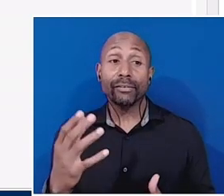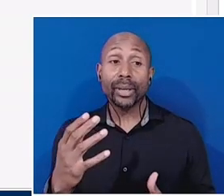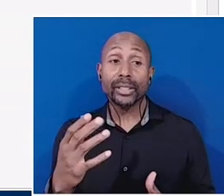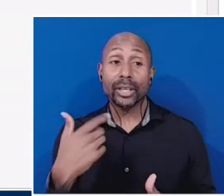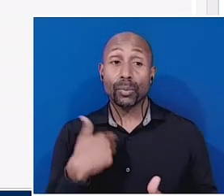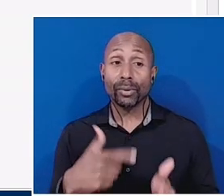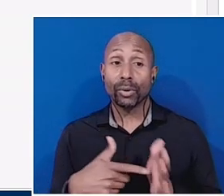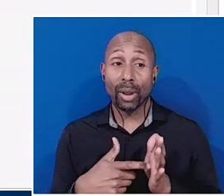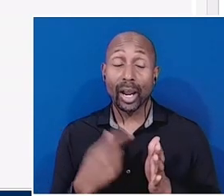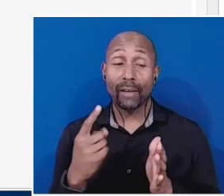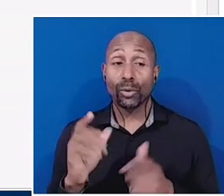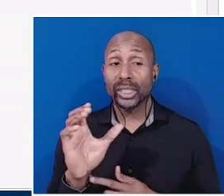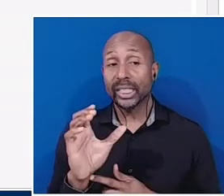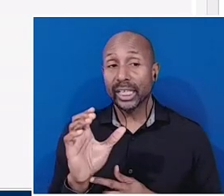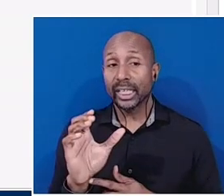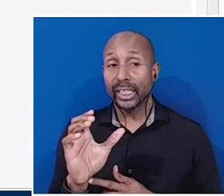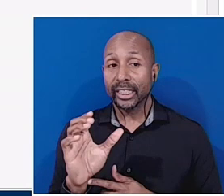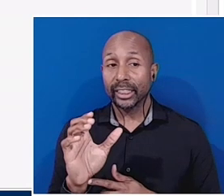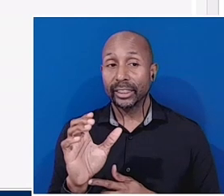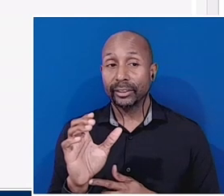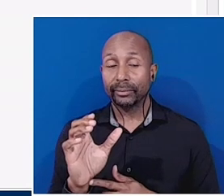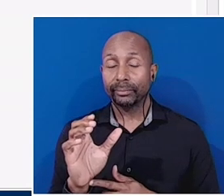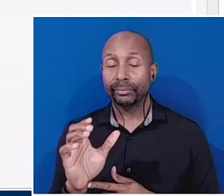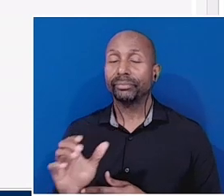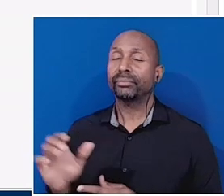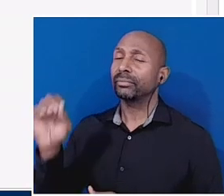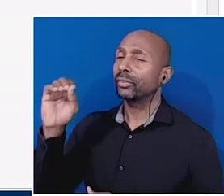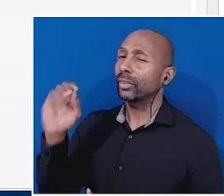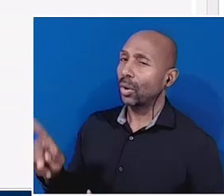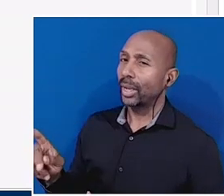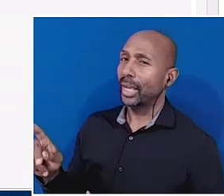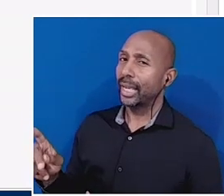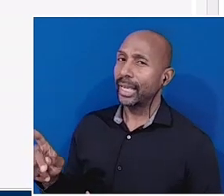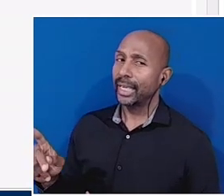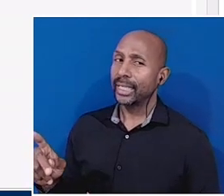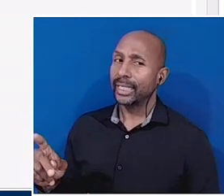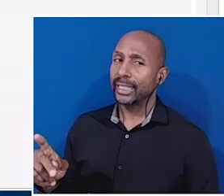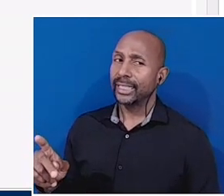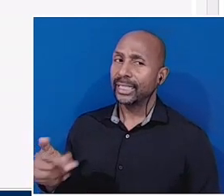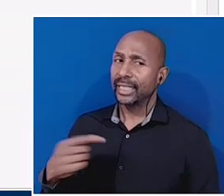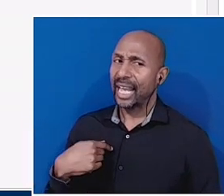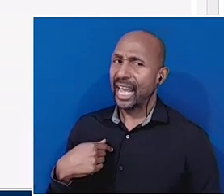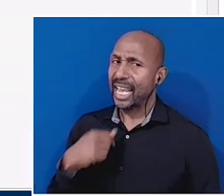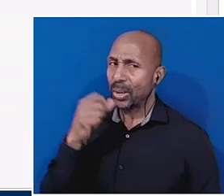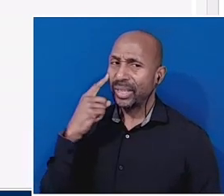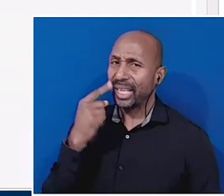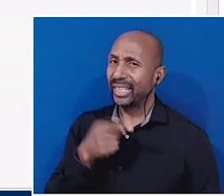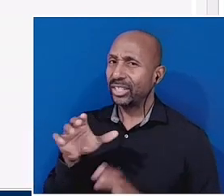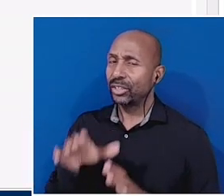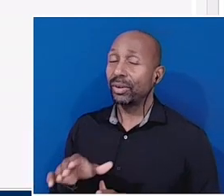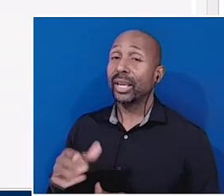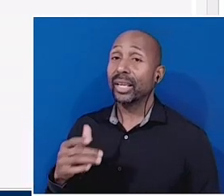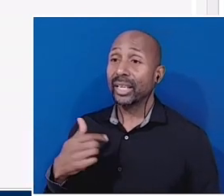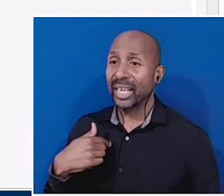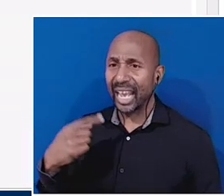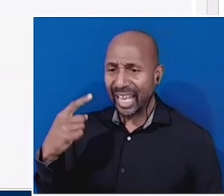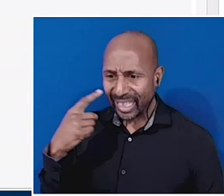Okay. I don't know. I think this is not great. I think it's super burdensome for institutions and accreditors.